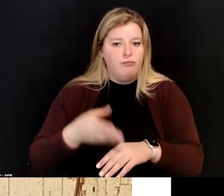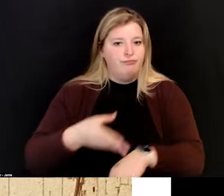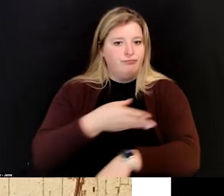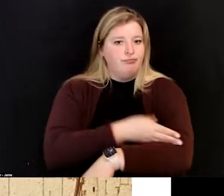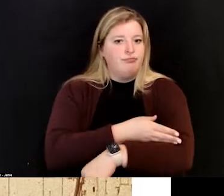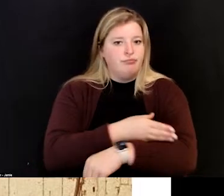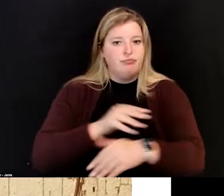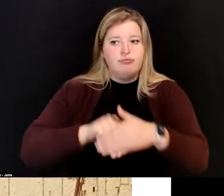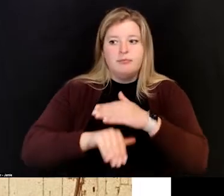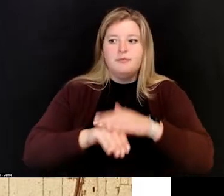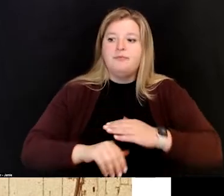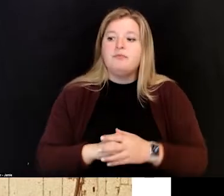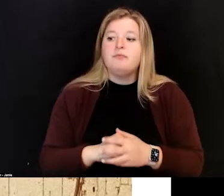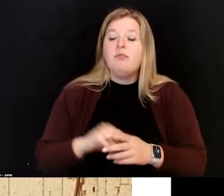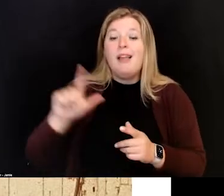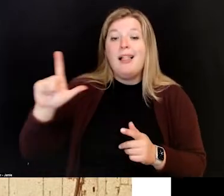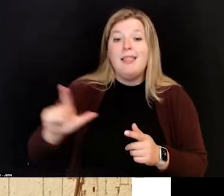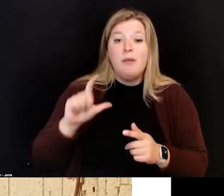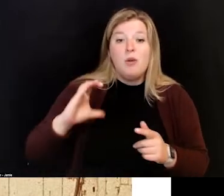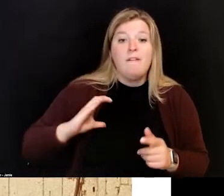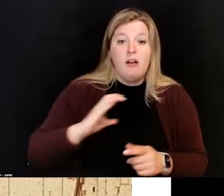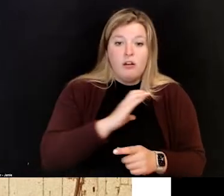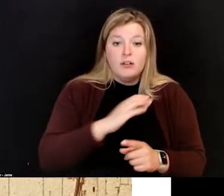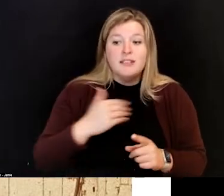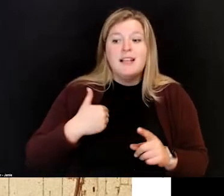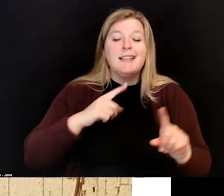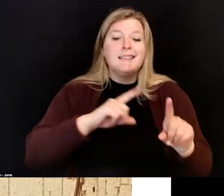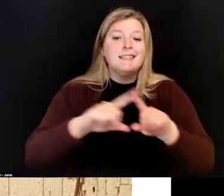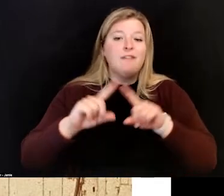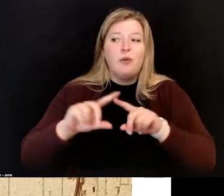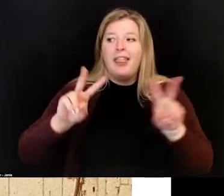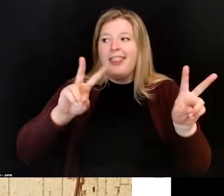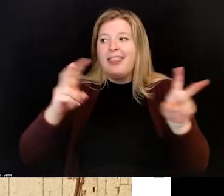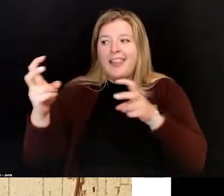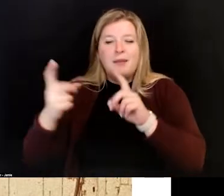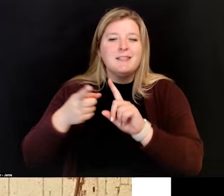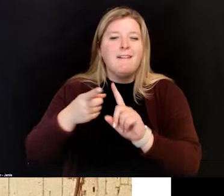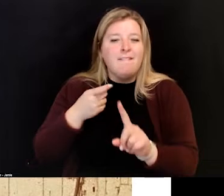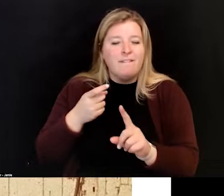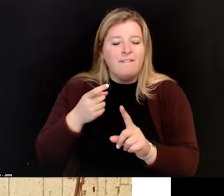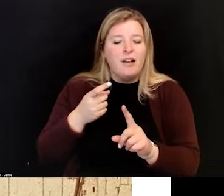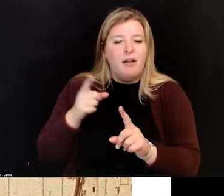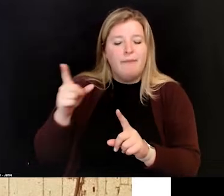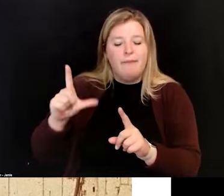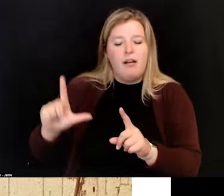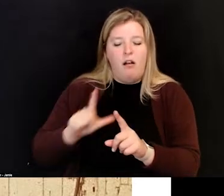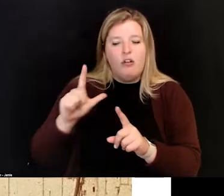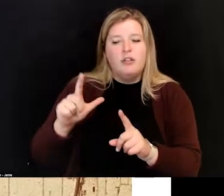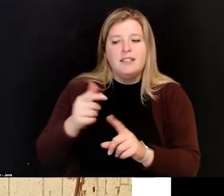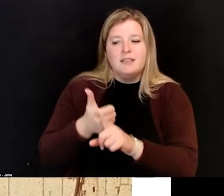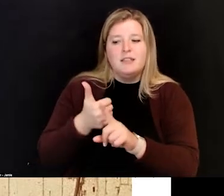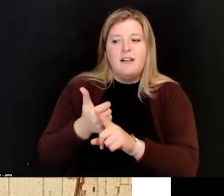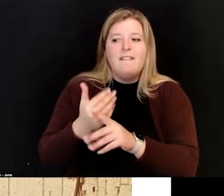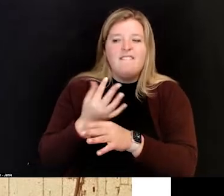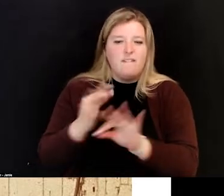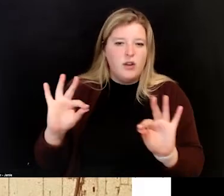a set of free-to-use images of various themes. It's available from the LOC.gov web page.